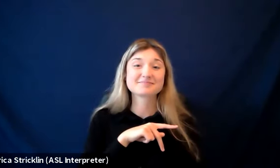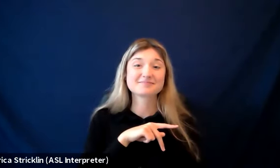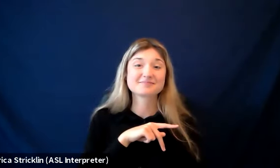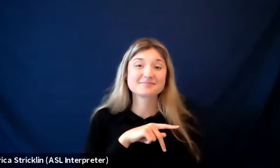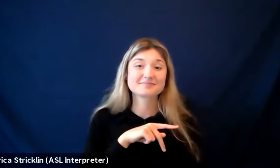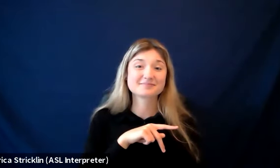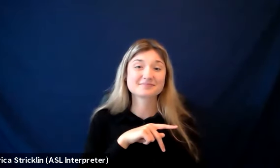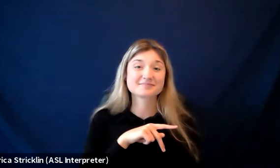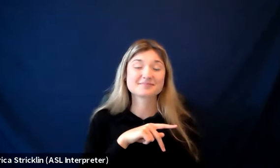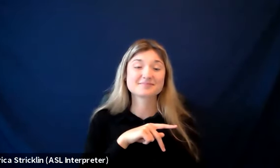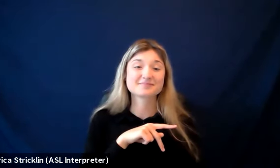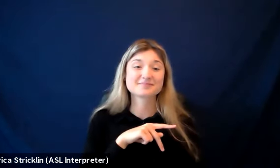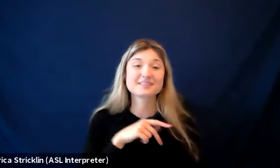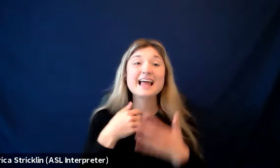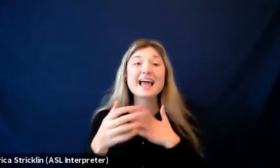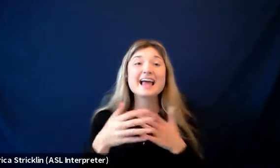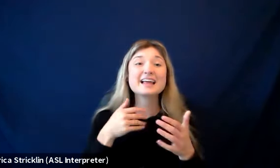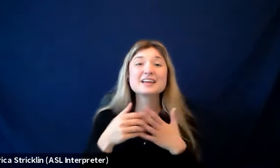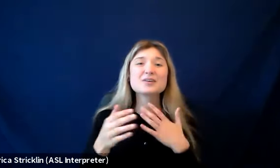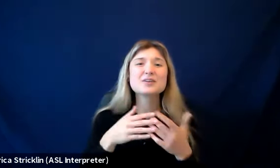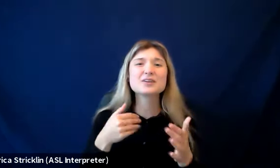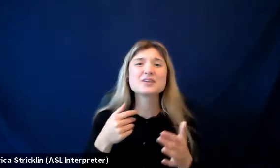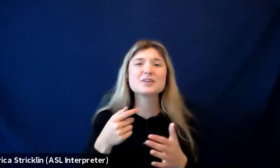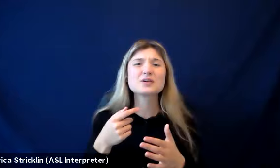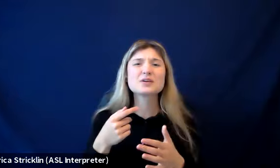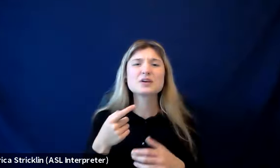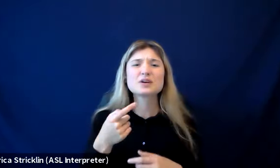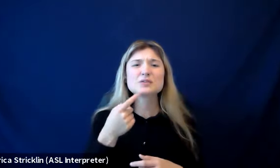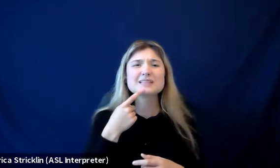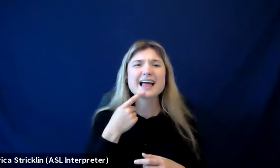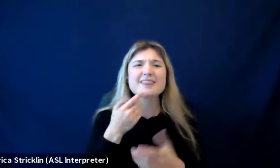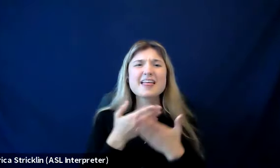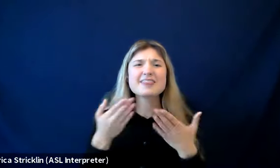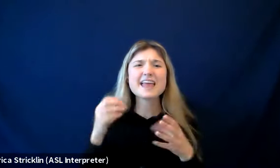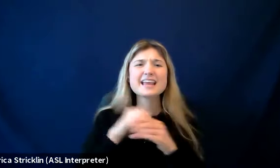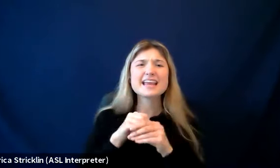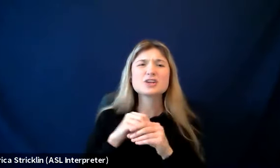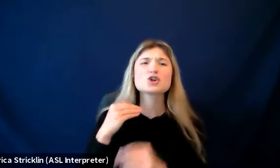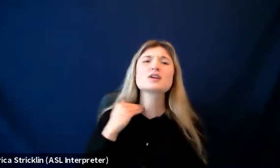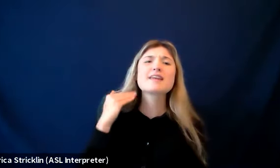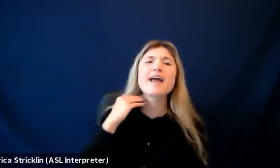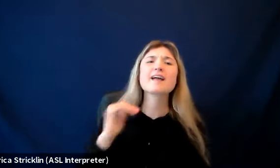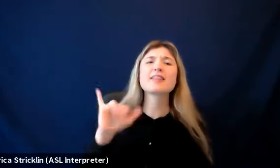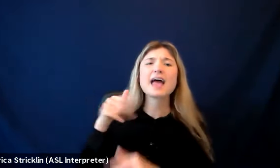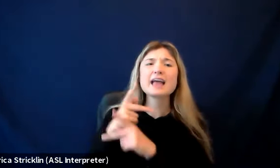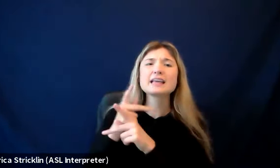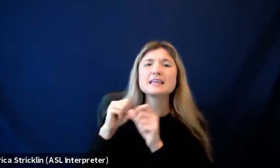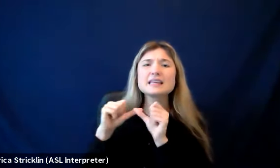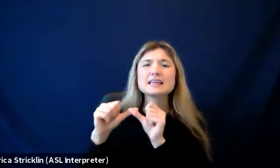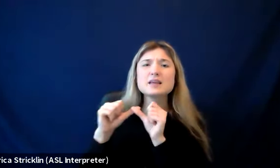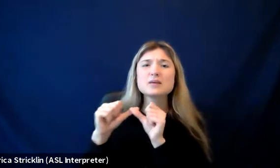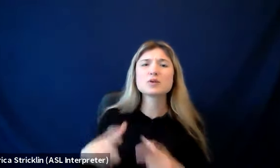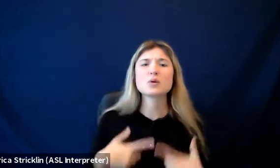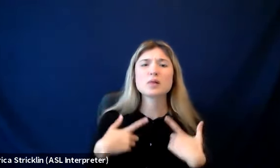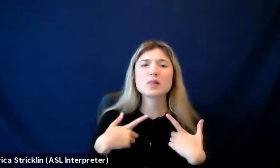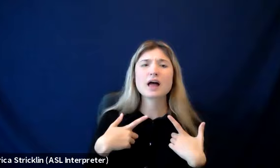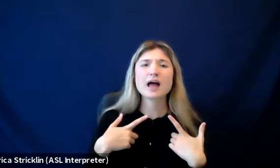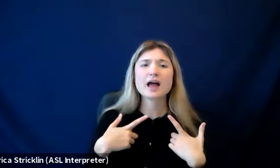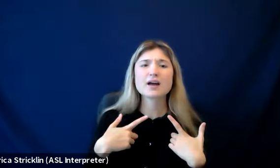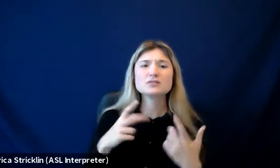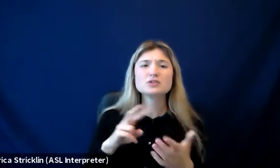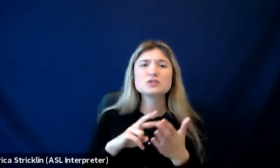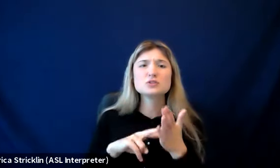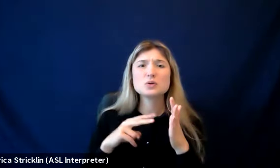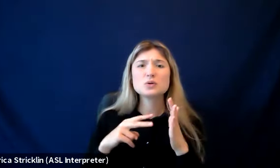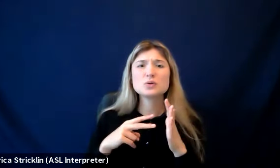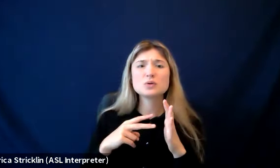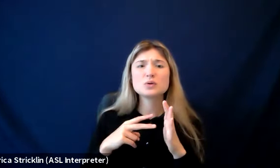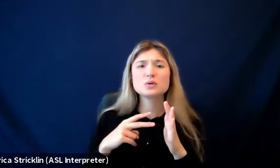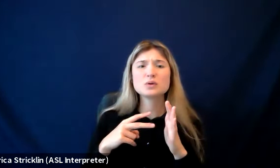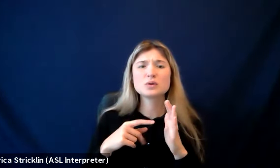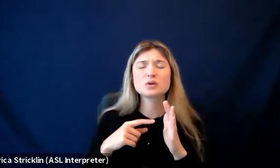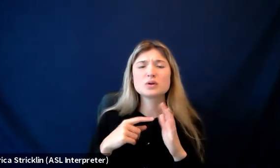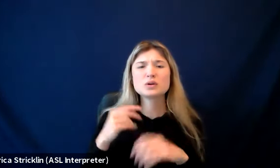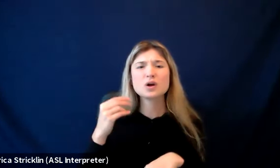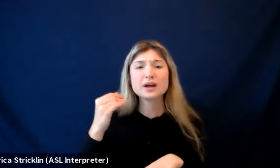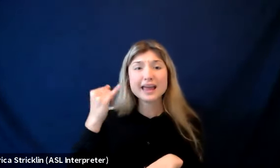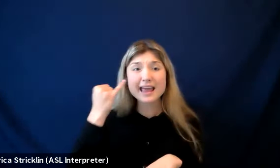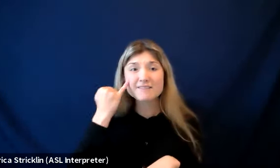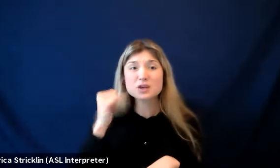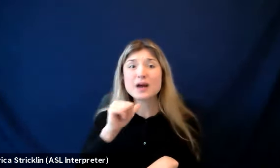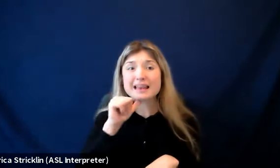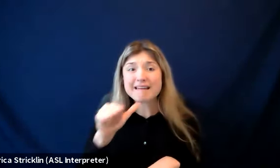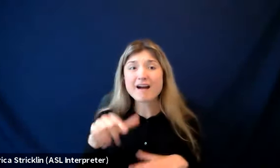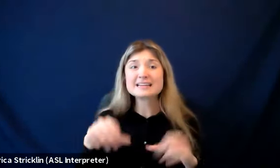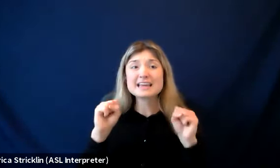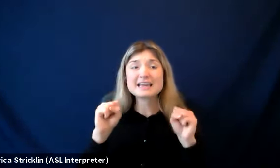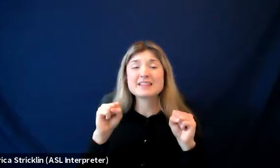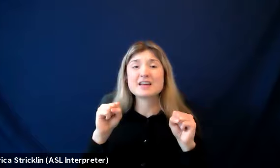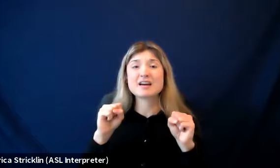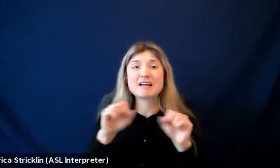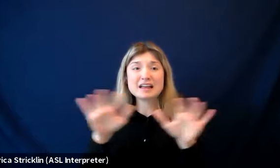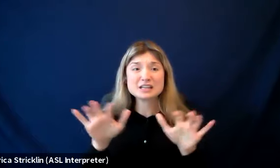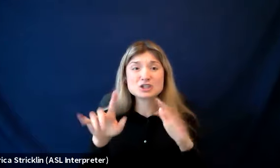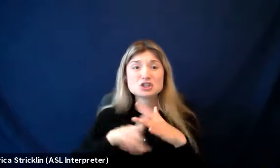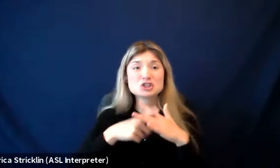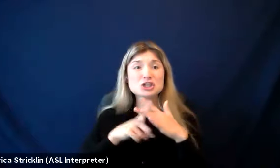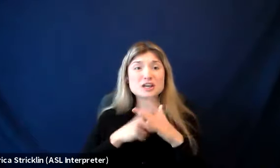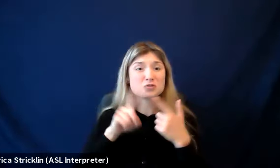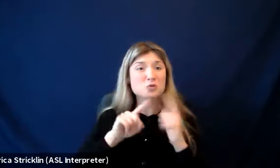Any, any way you said you're thinking your neck Lou, what was keeping you alive. Don't you mean it was what would have killed you. If you hadn't taken the initiative to go check it out.